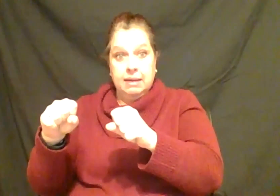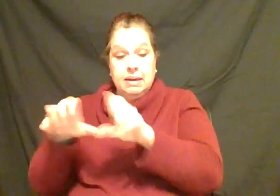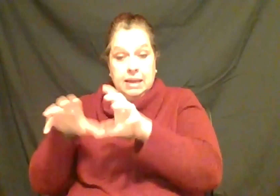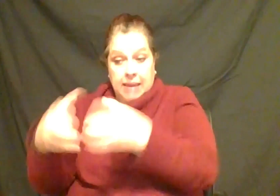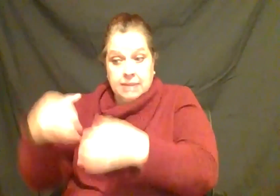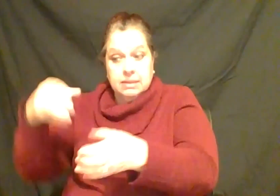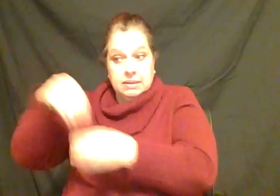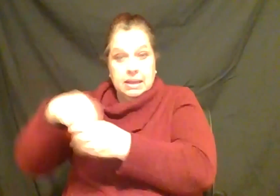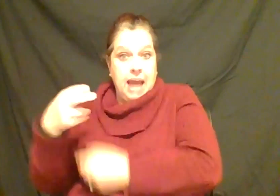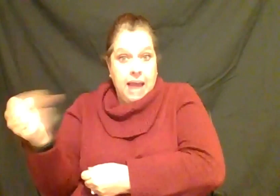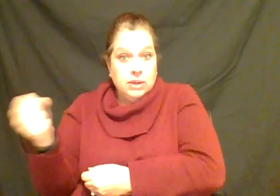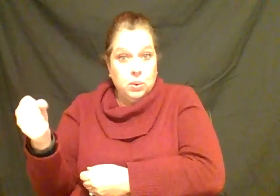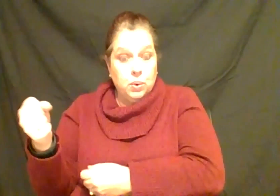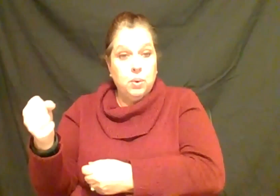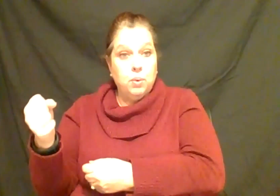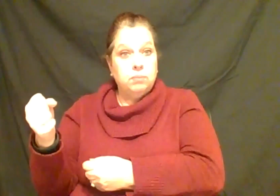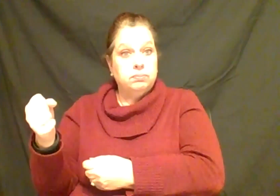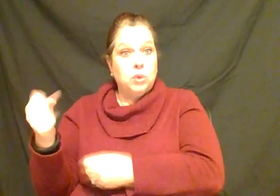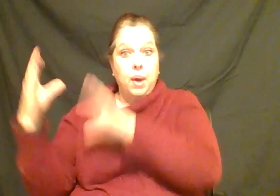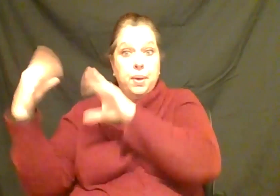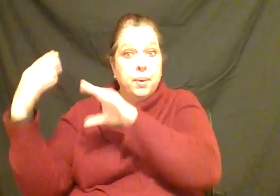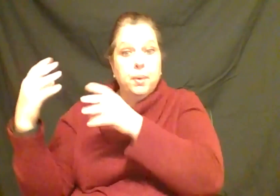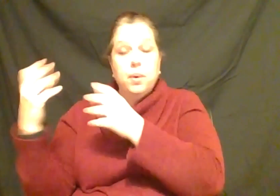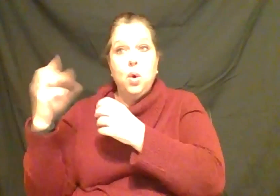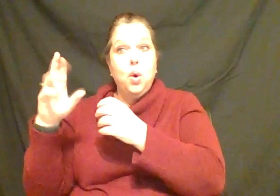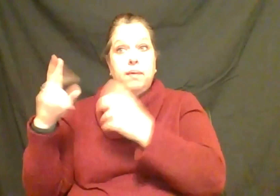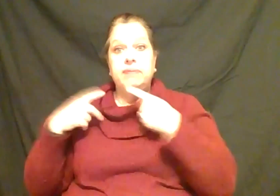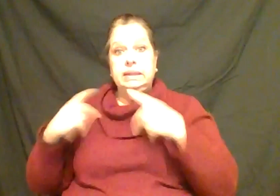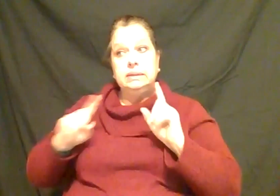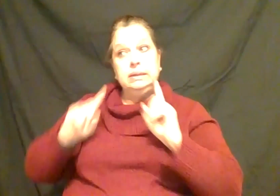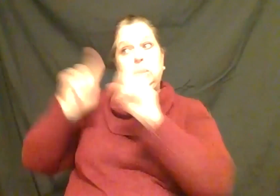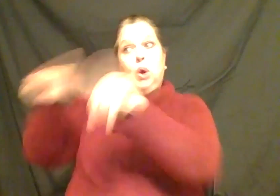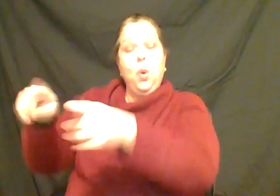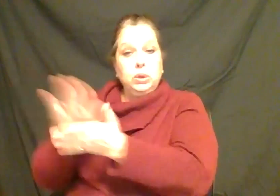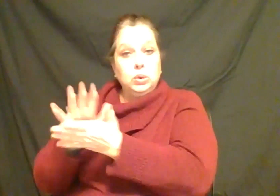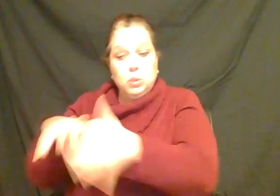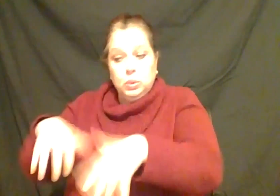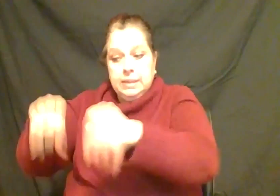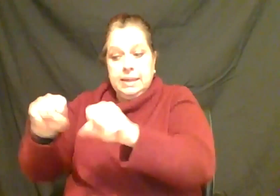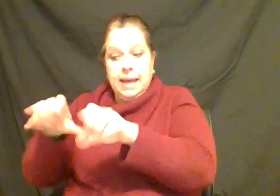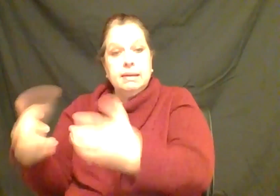know virtual instruction or physically coming to a high school to take a course and so there could